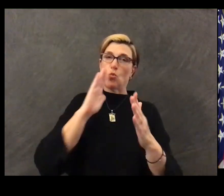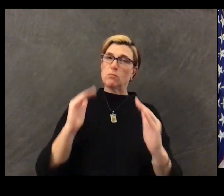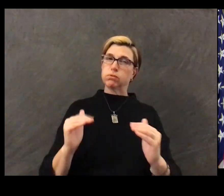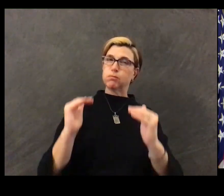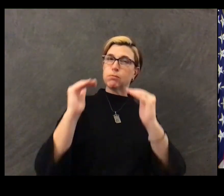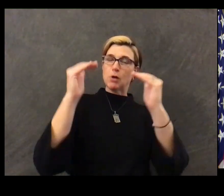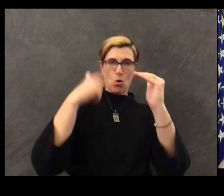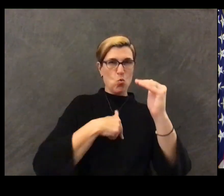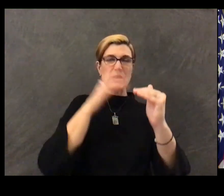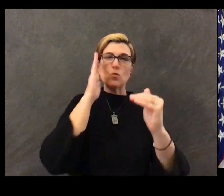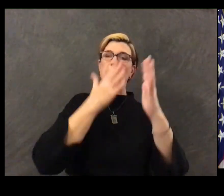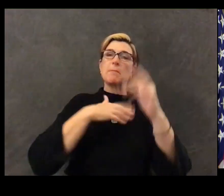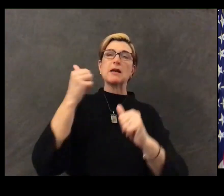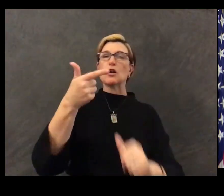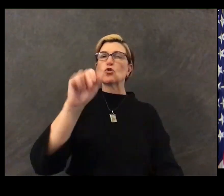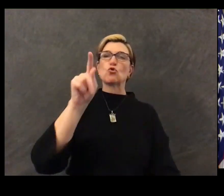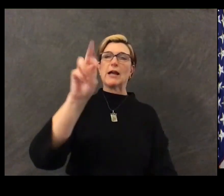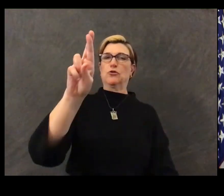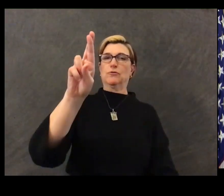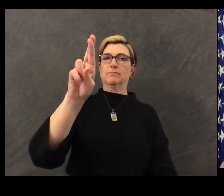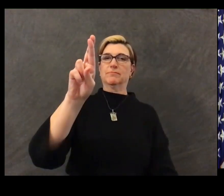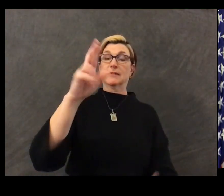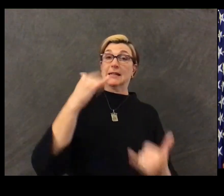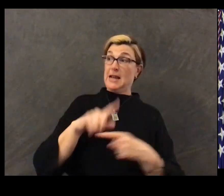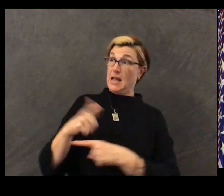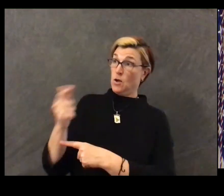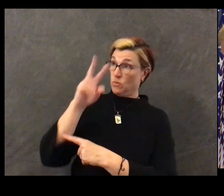thank you very much Mike Pence please